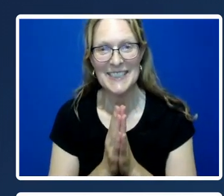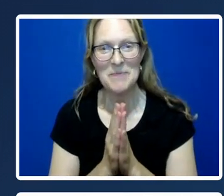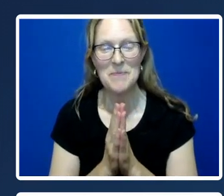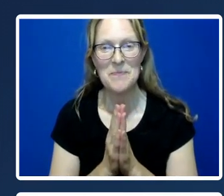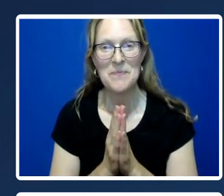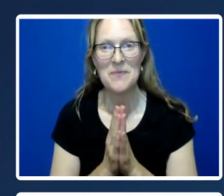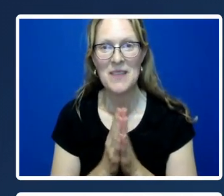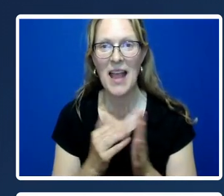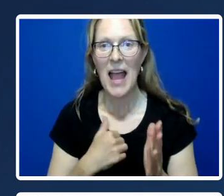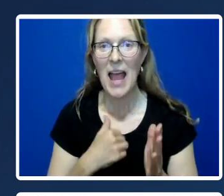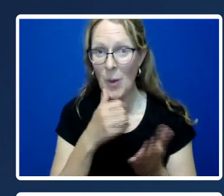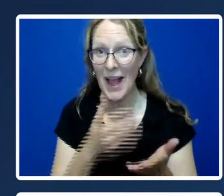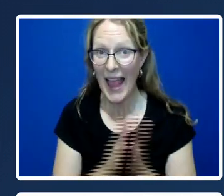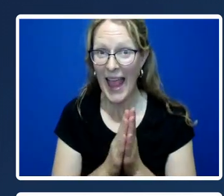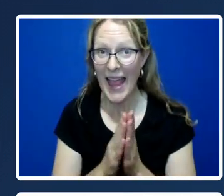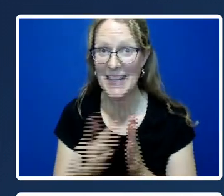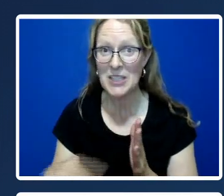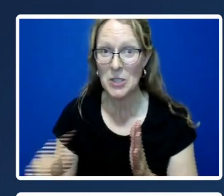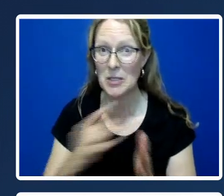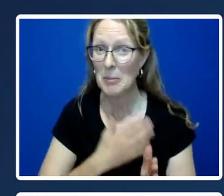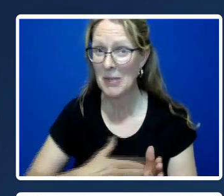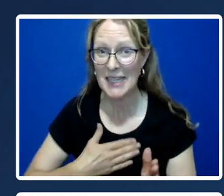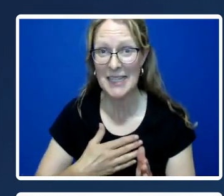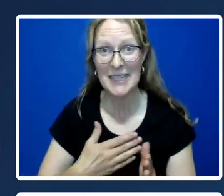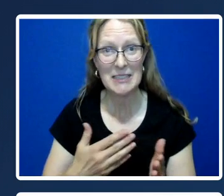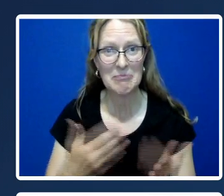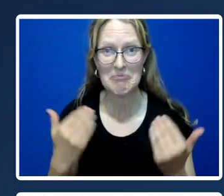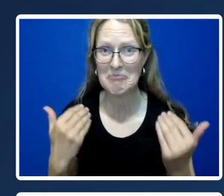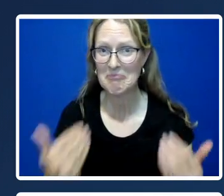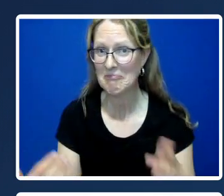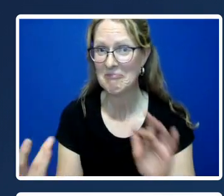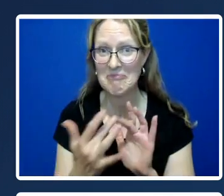feel free to reach out to us with our email addresses with any follow-up you would like